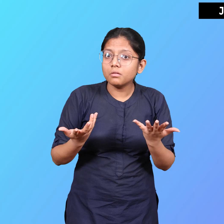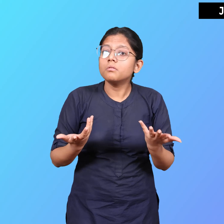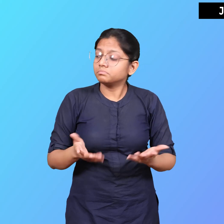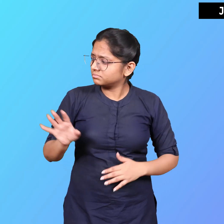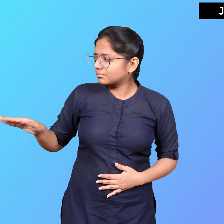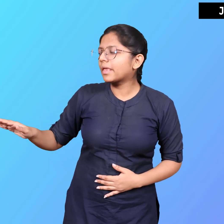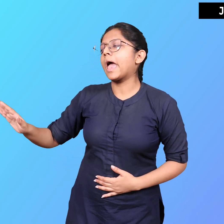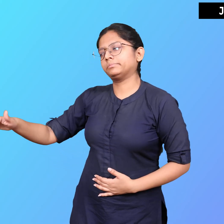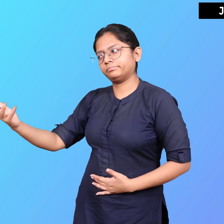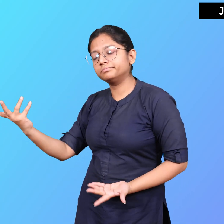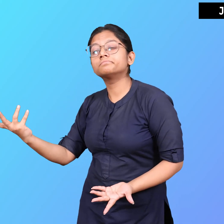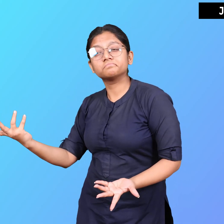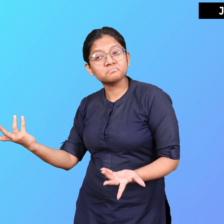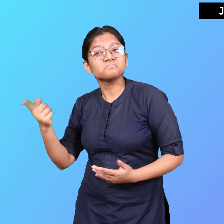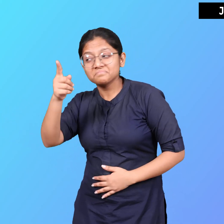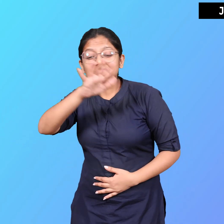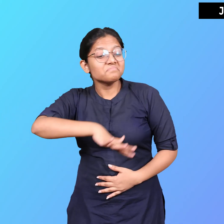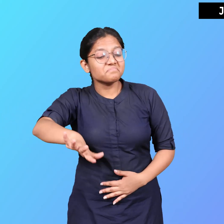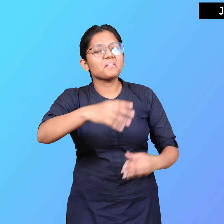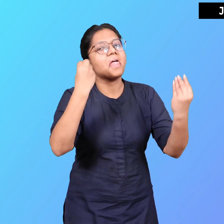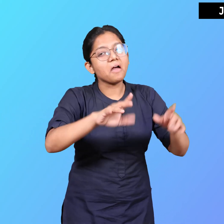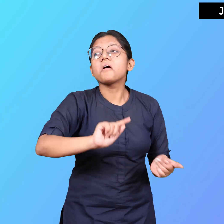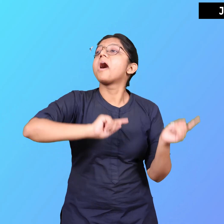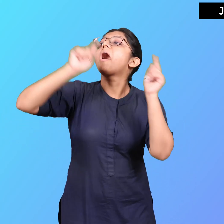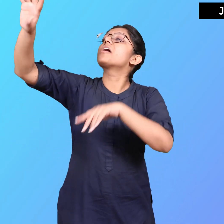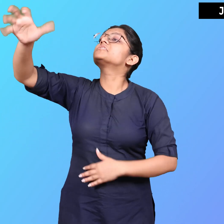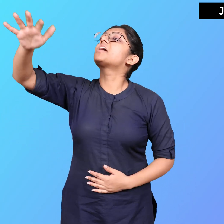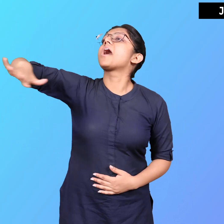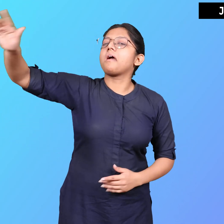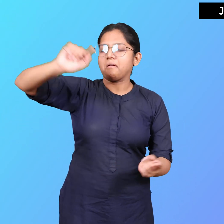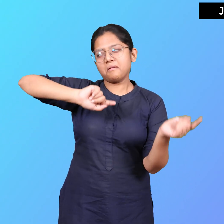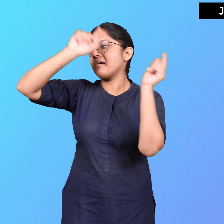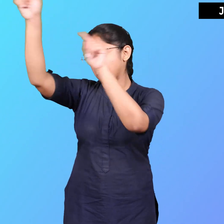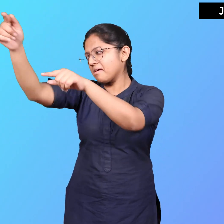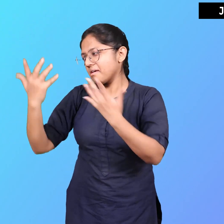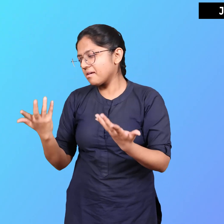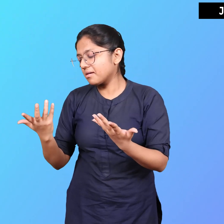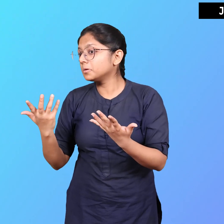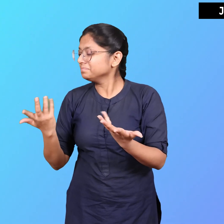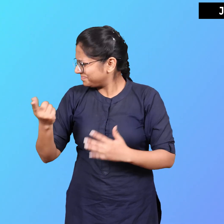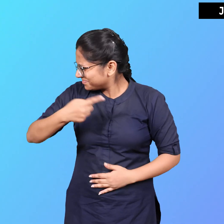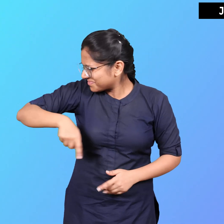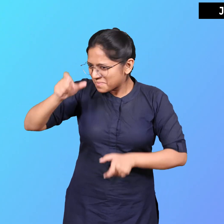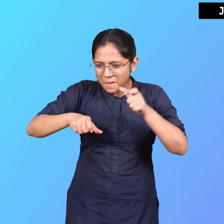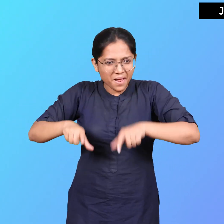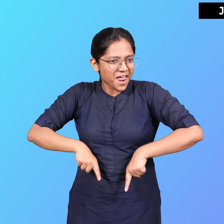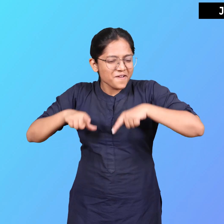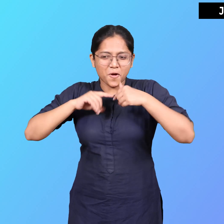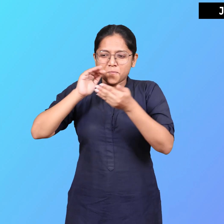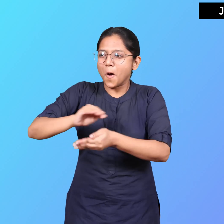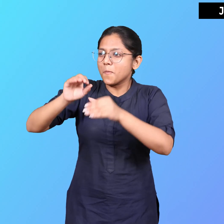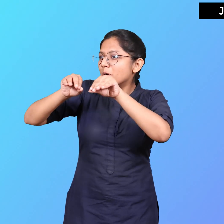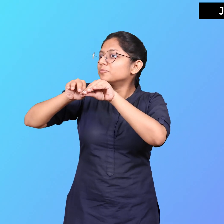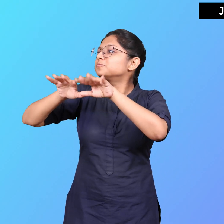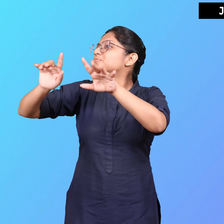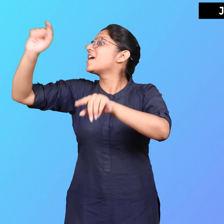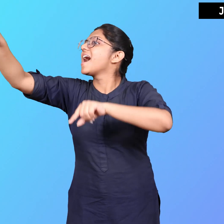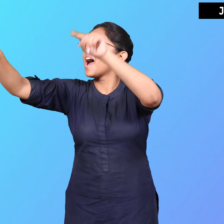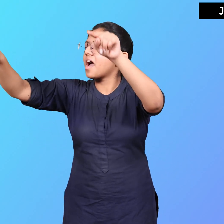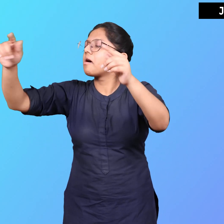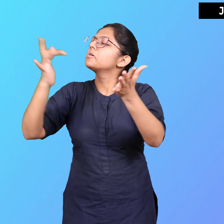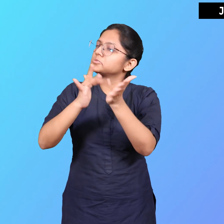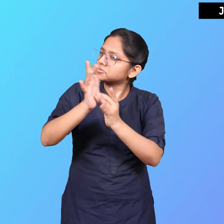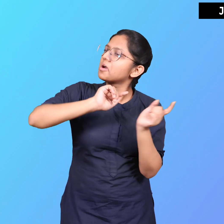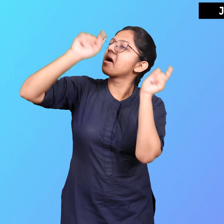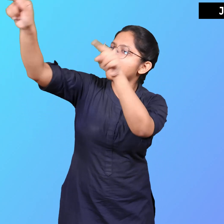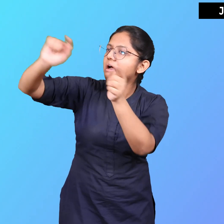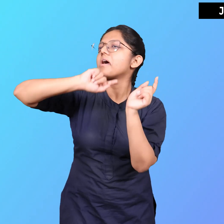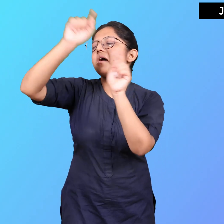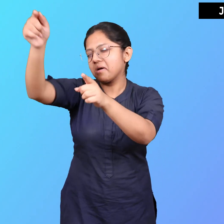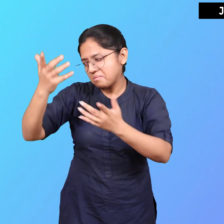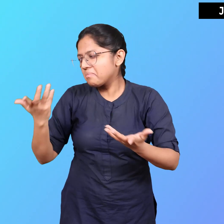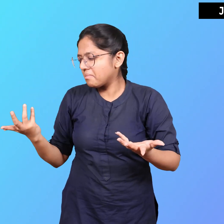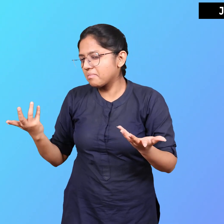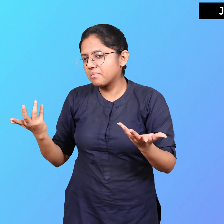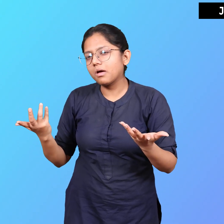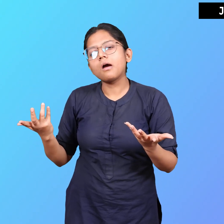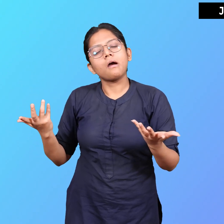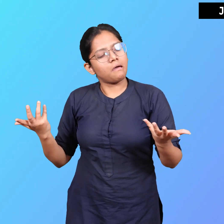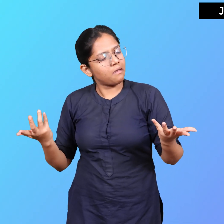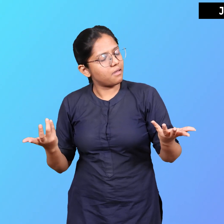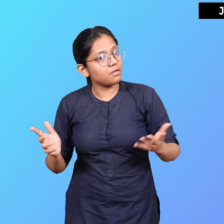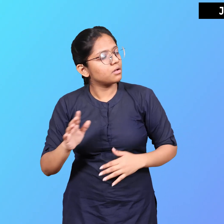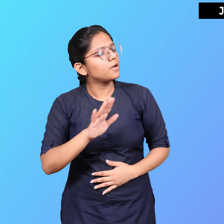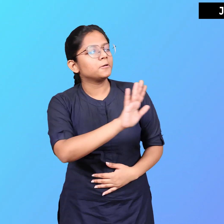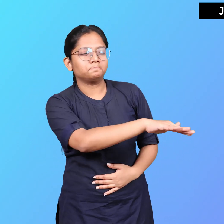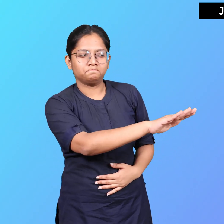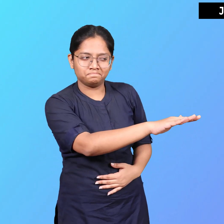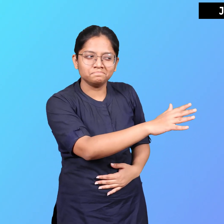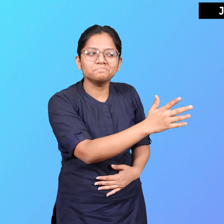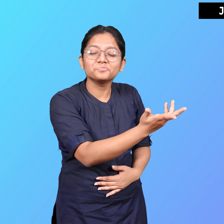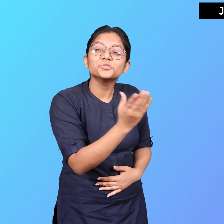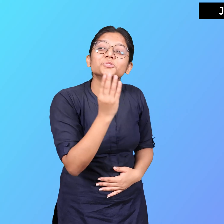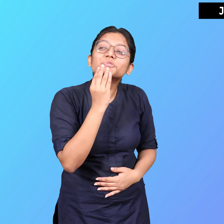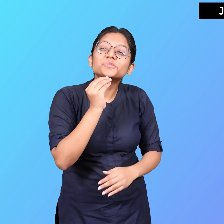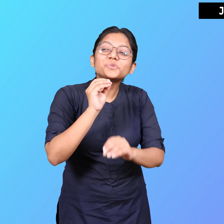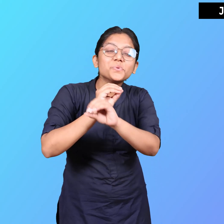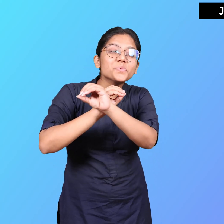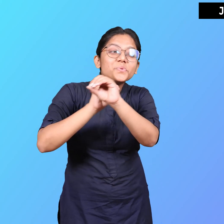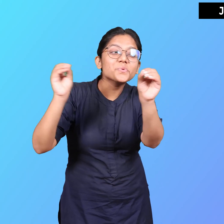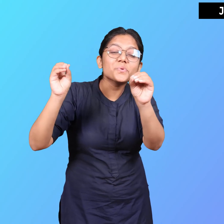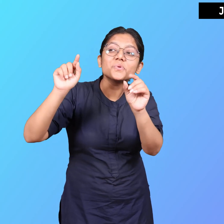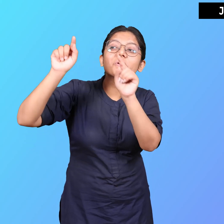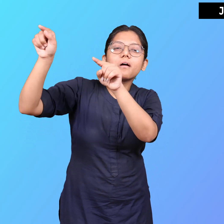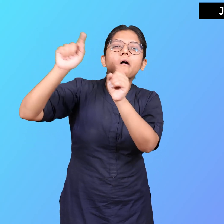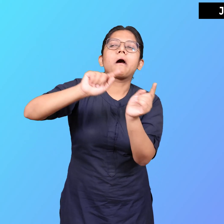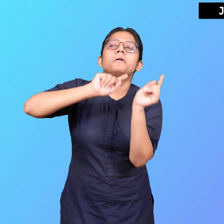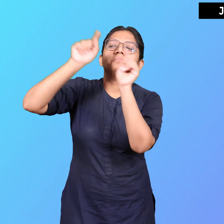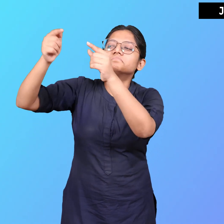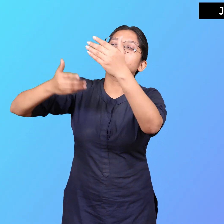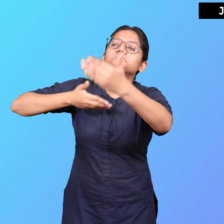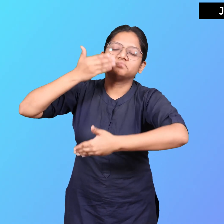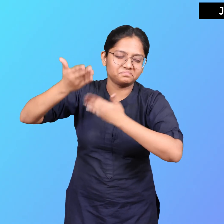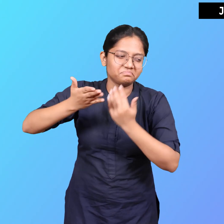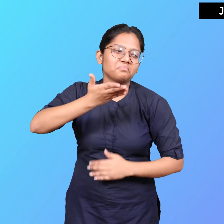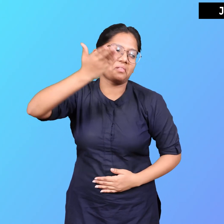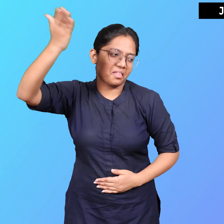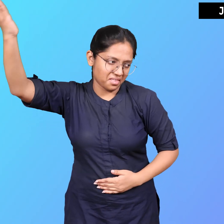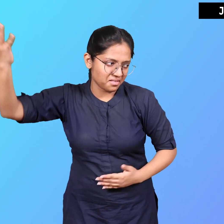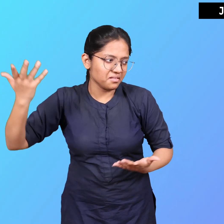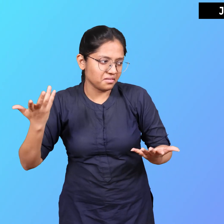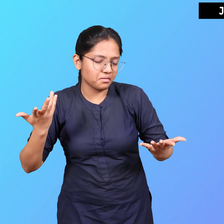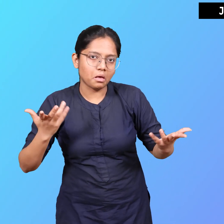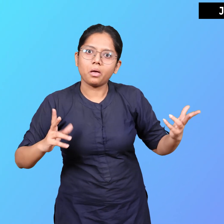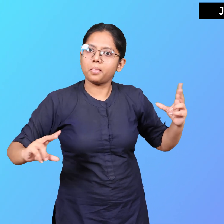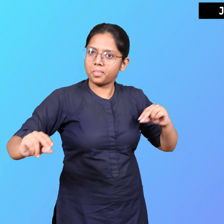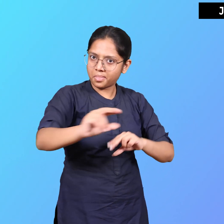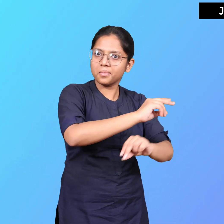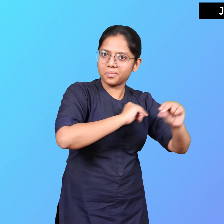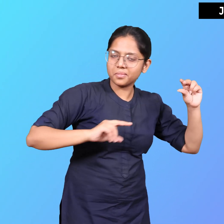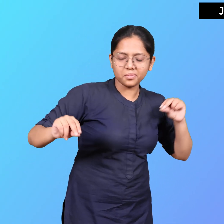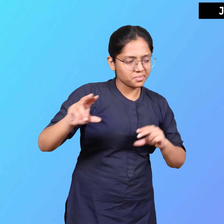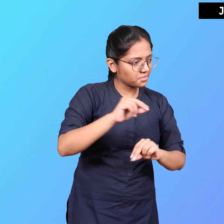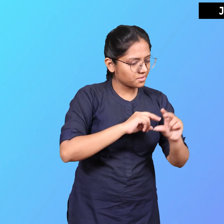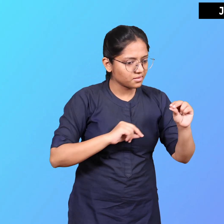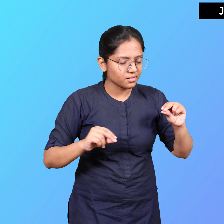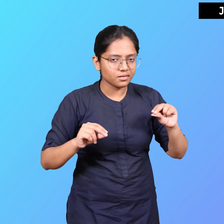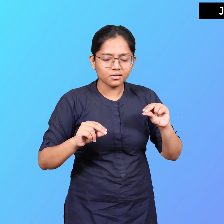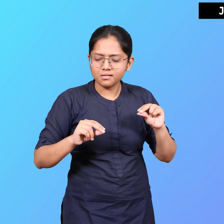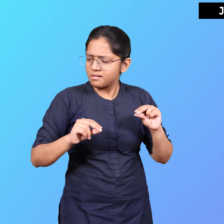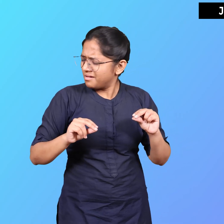Will he leave the country and go to the other places our people live? Will he even teach those who are not Jews?